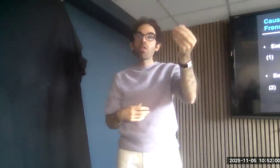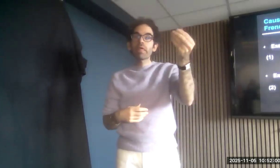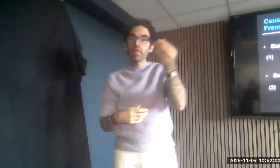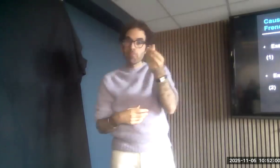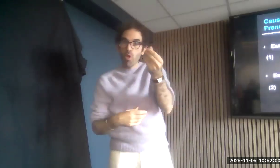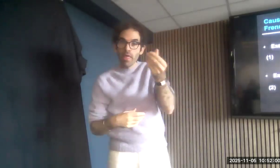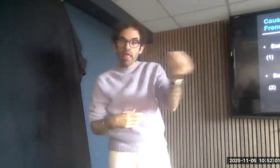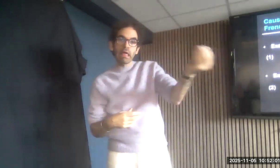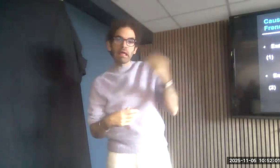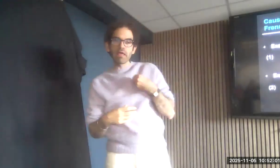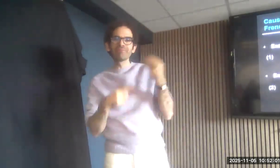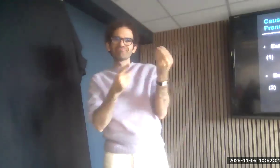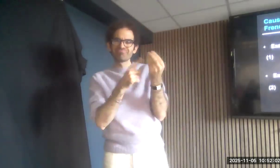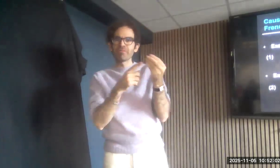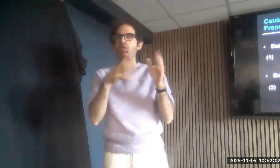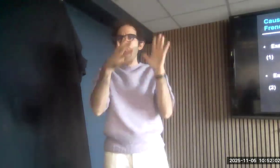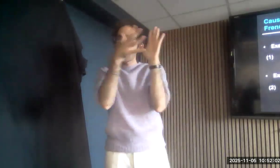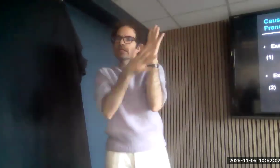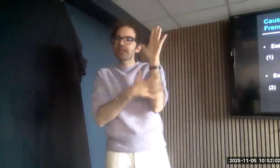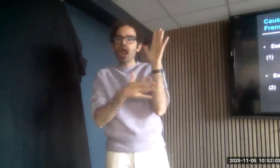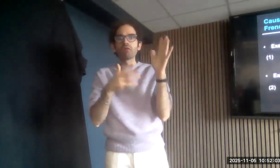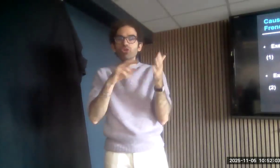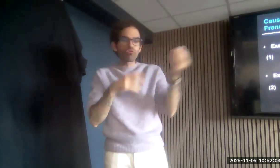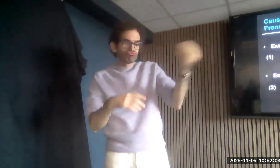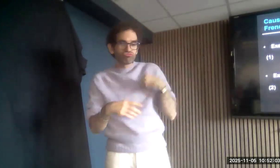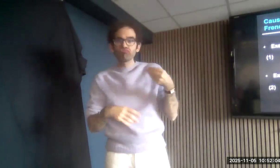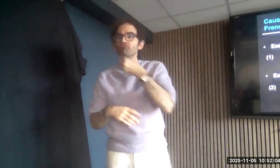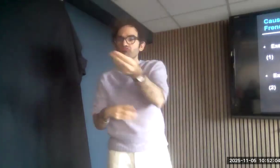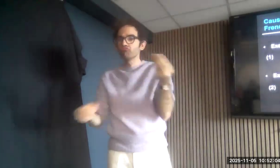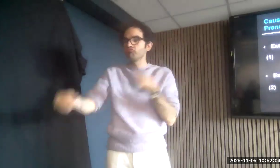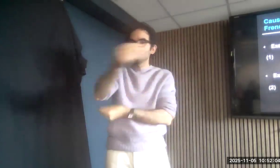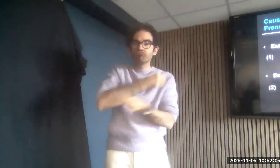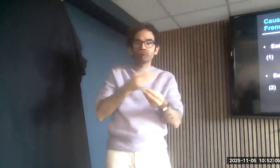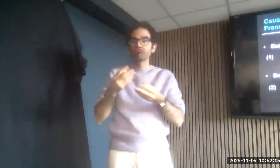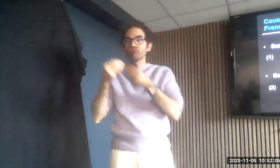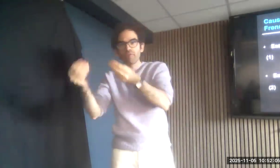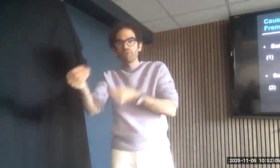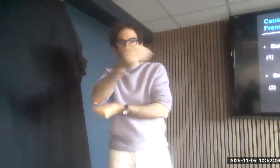Money, give, so that person gave me a book, that person gave me money,